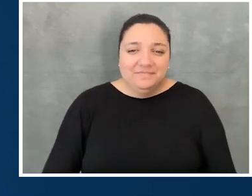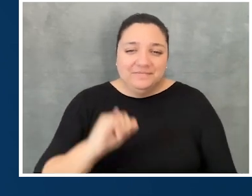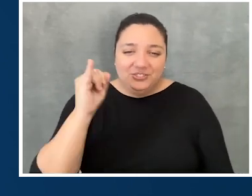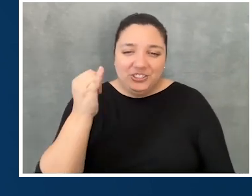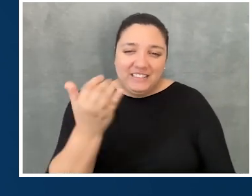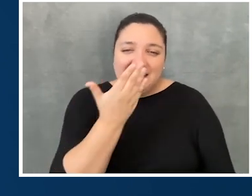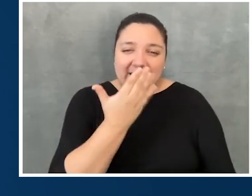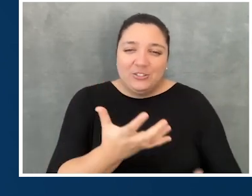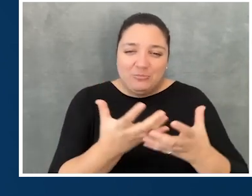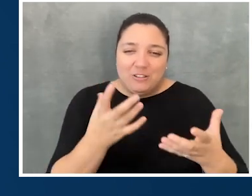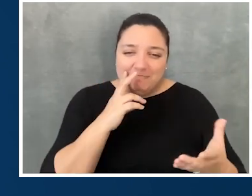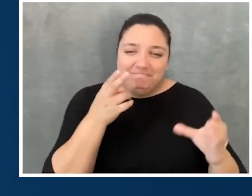Thank you so much for having me.